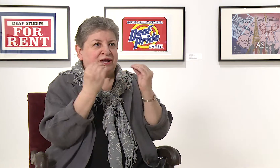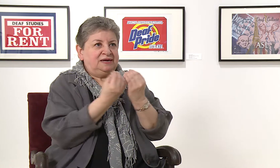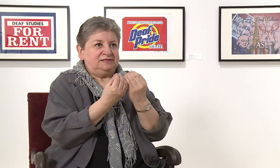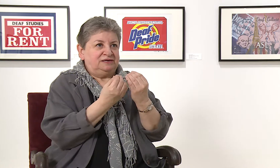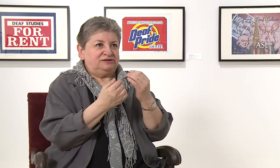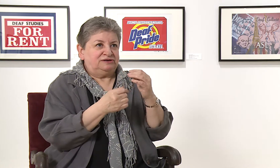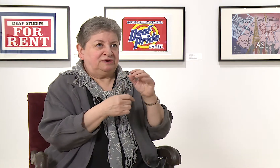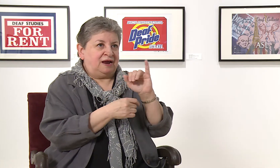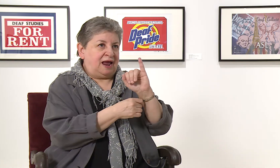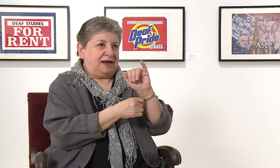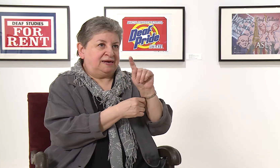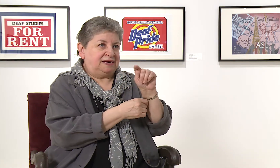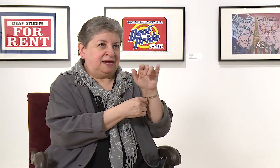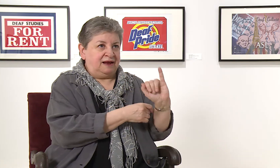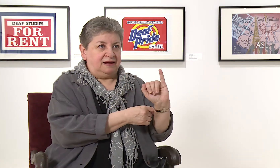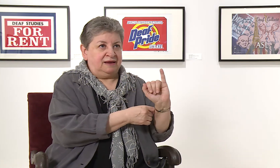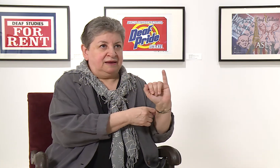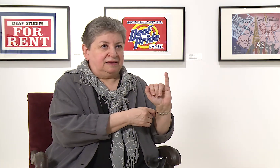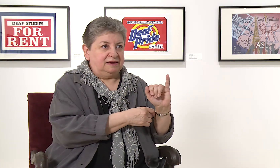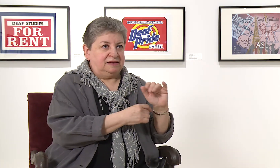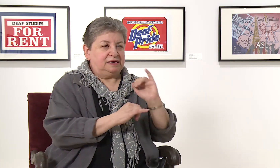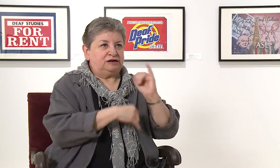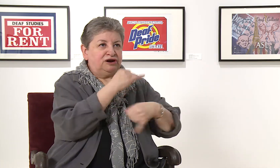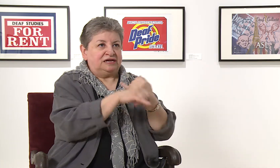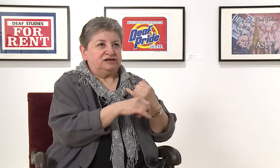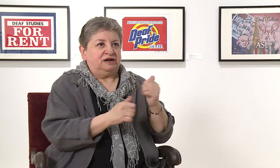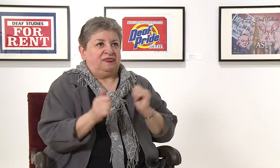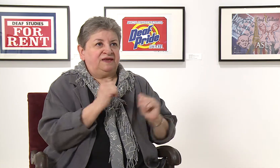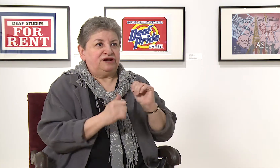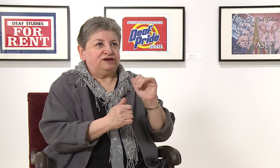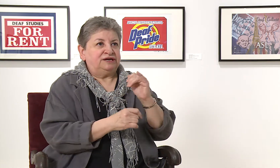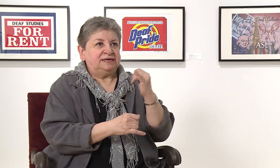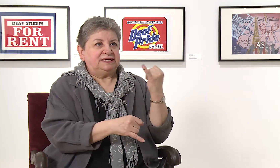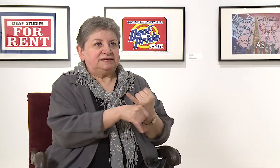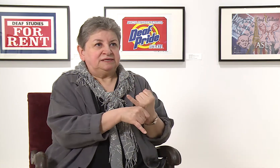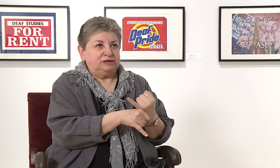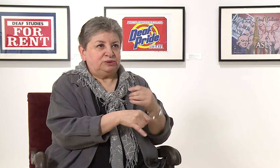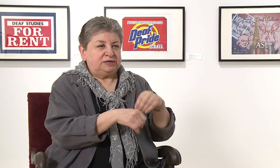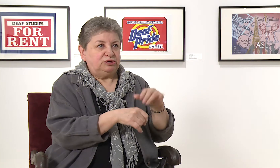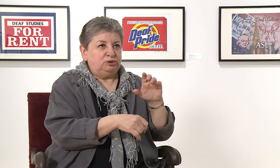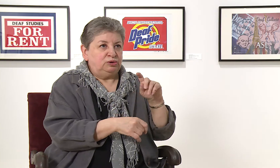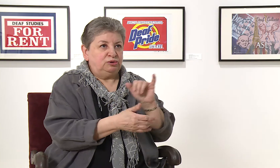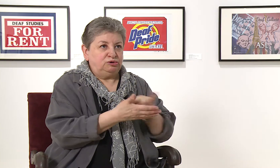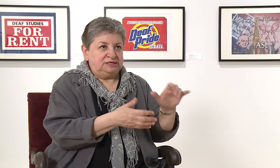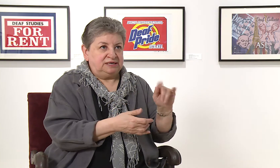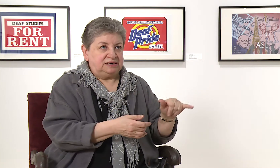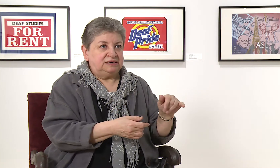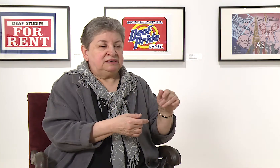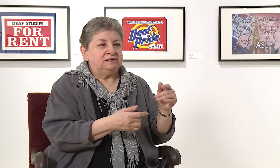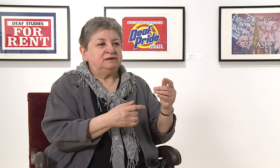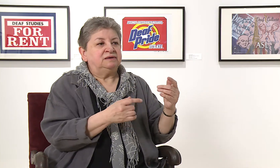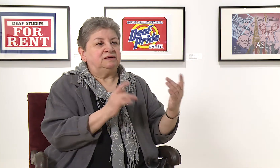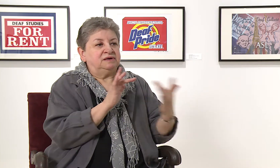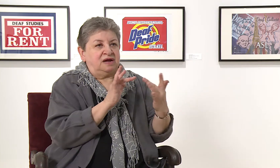an organization called The International Theatre Institute reached out to me, and they're based in New York City.